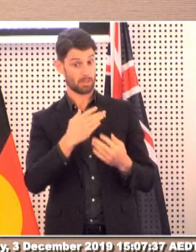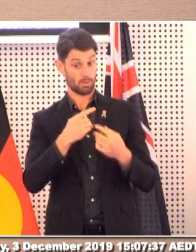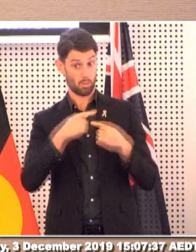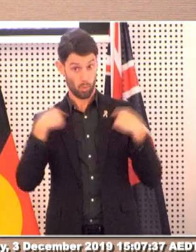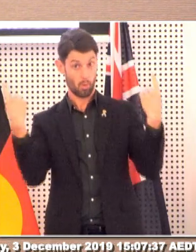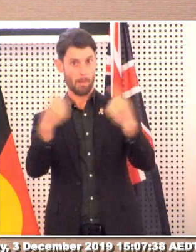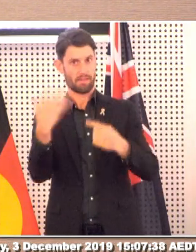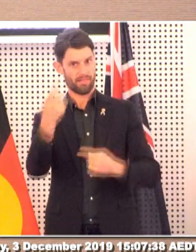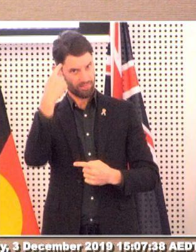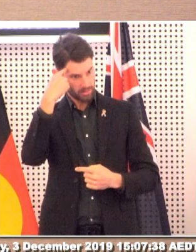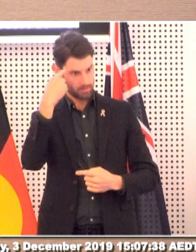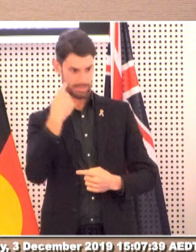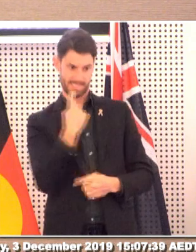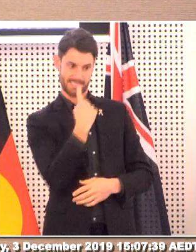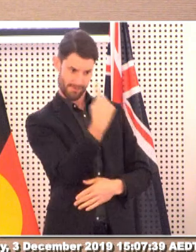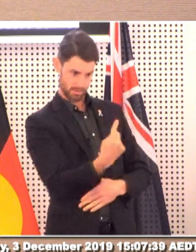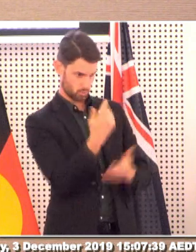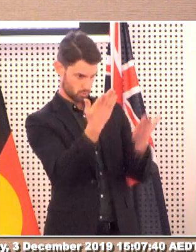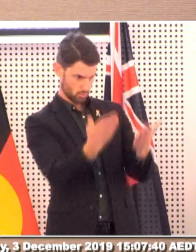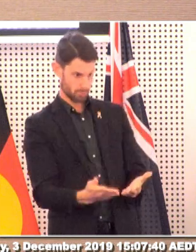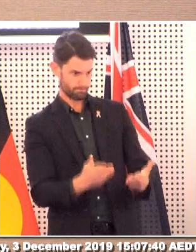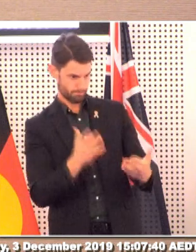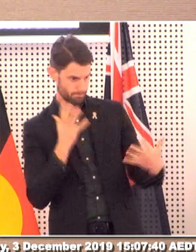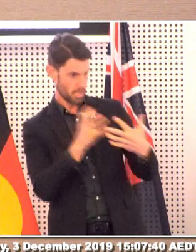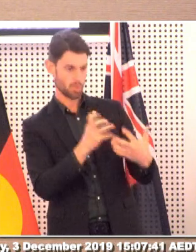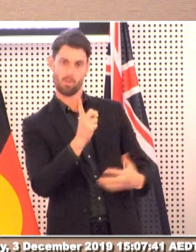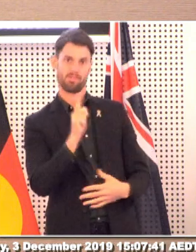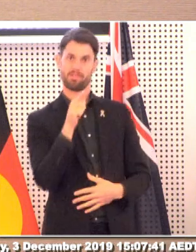person-centred planning, so we understand really what those – that person needs and